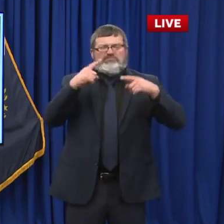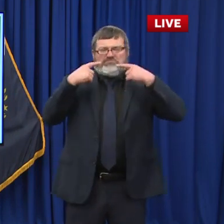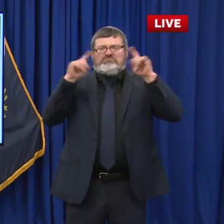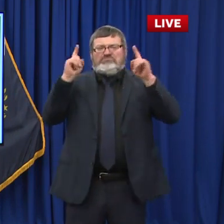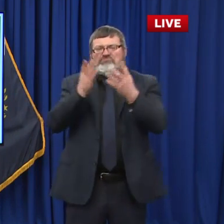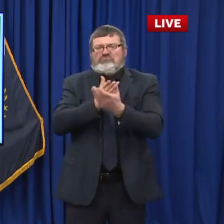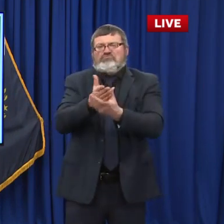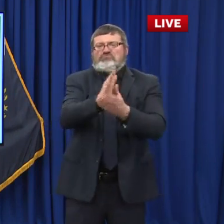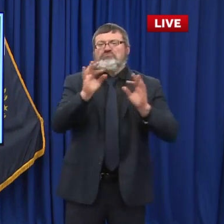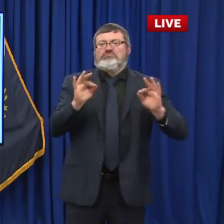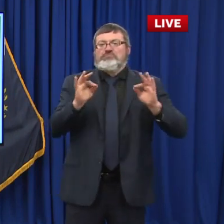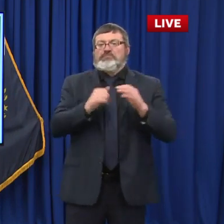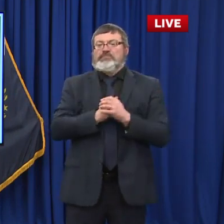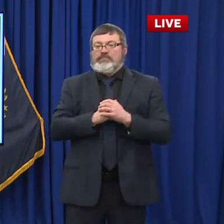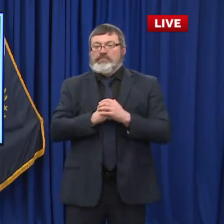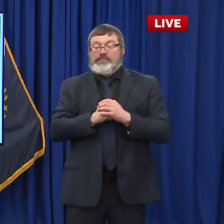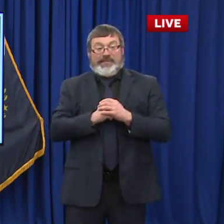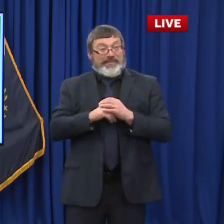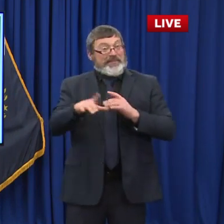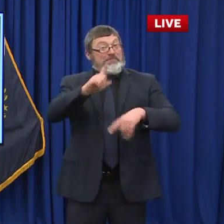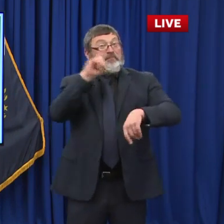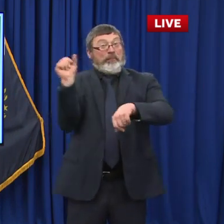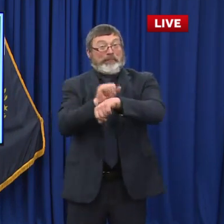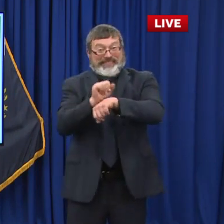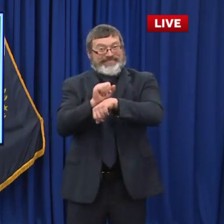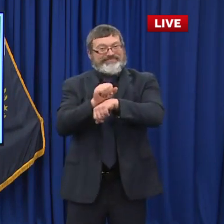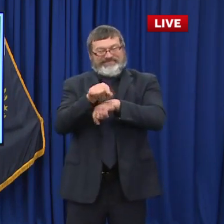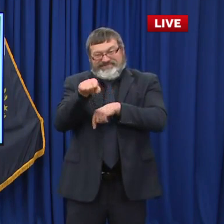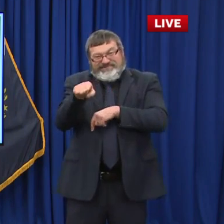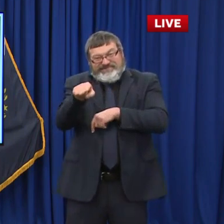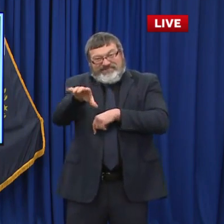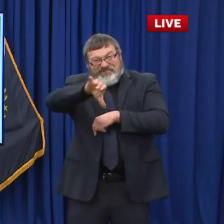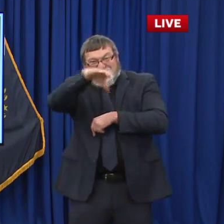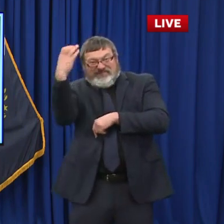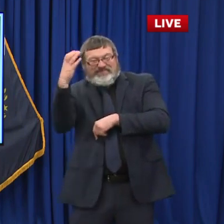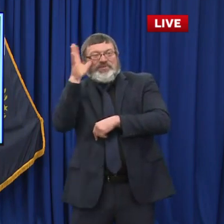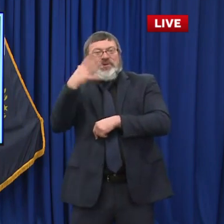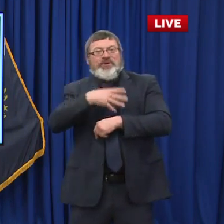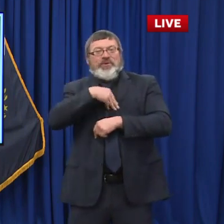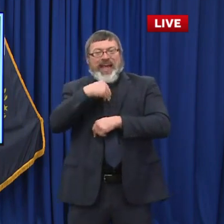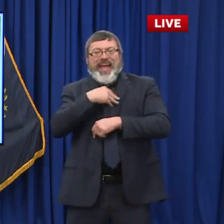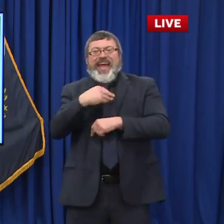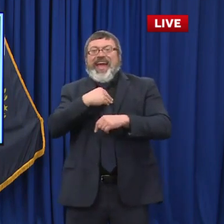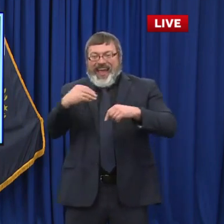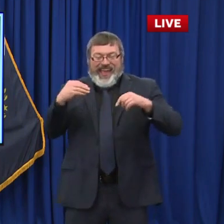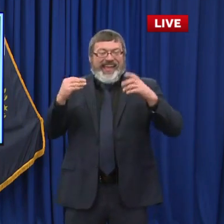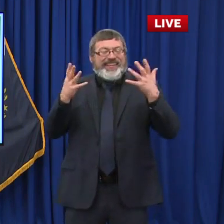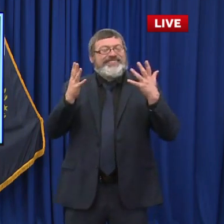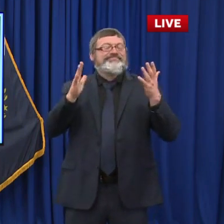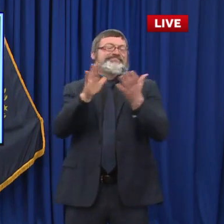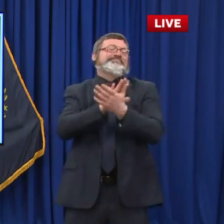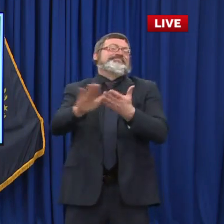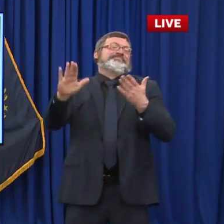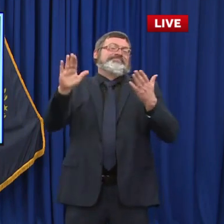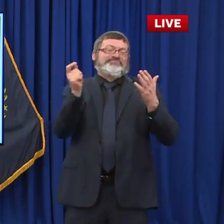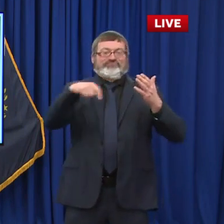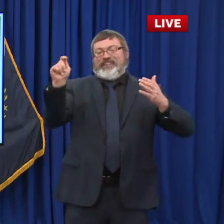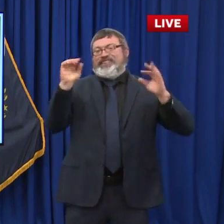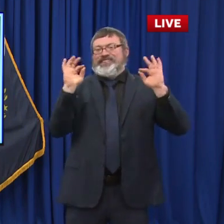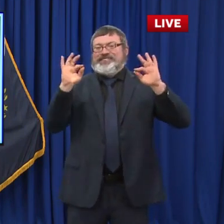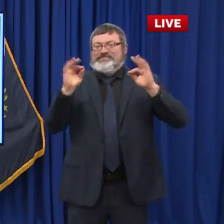WE RATHER -- WE WEATHERED THE STORM WELL IT LOOKS LIKE IT IT’S GOING TO BE A WHITE HOLIDAY SEASON FOR US.